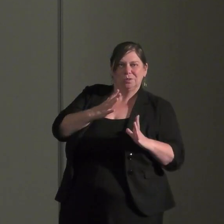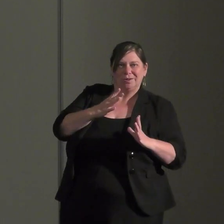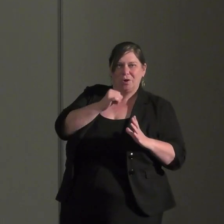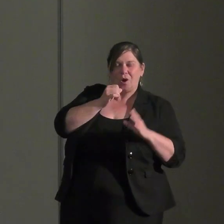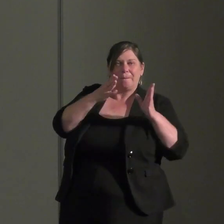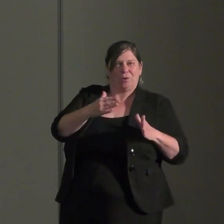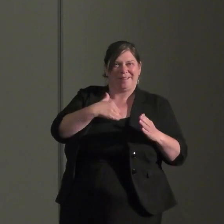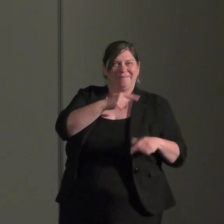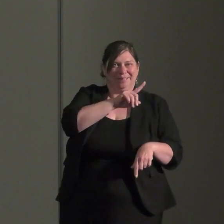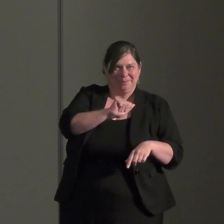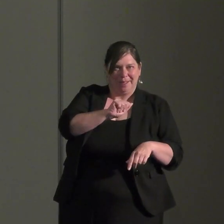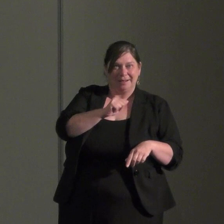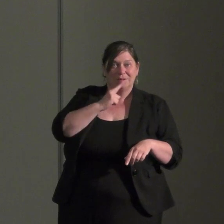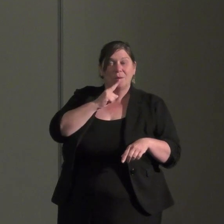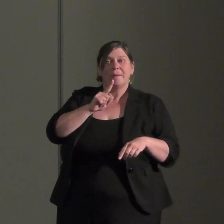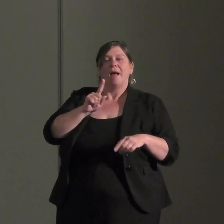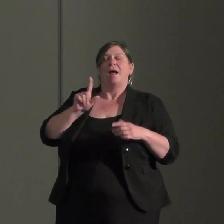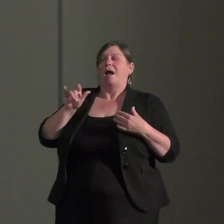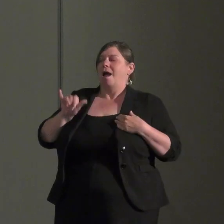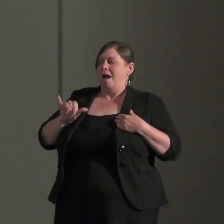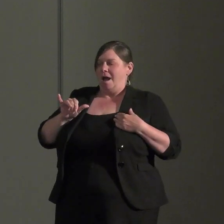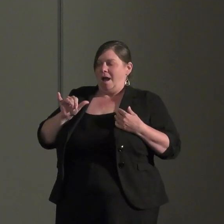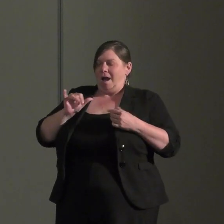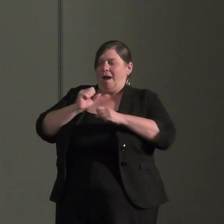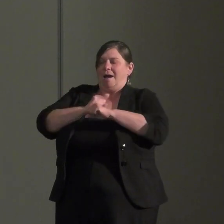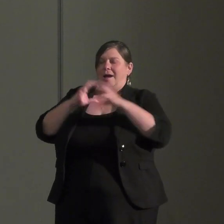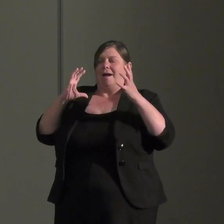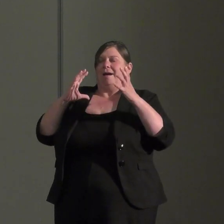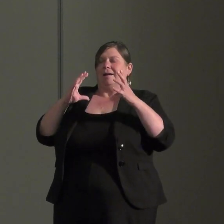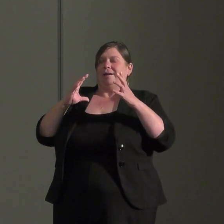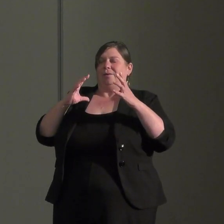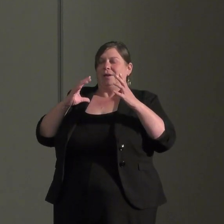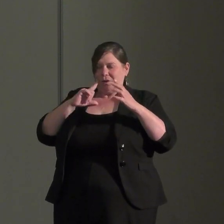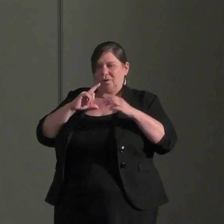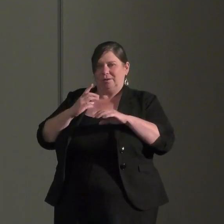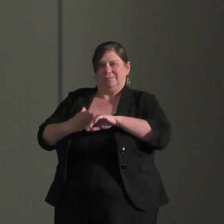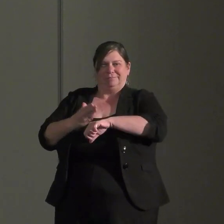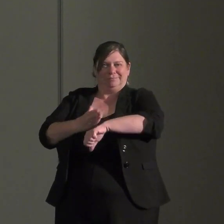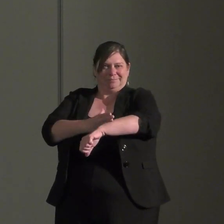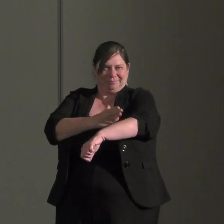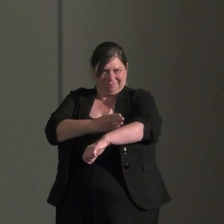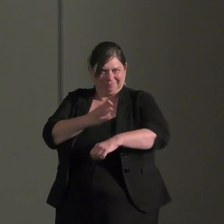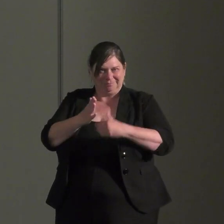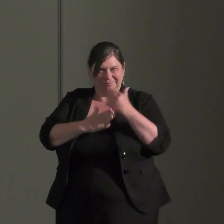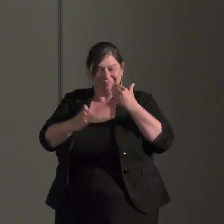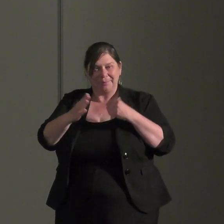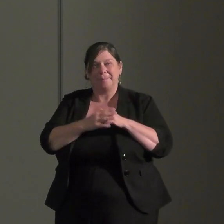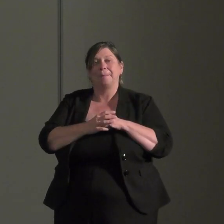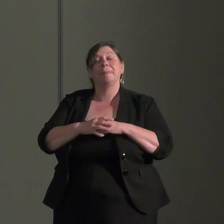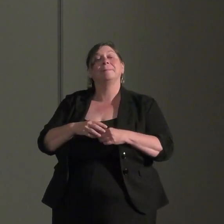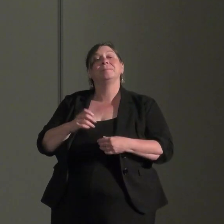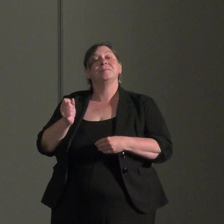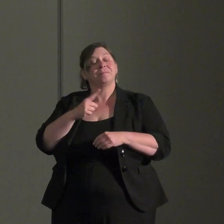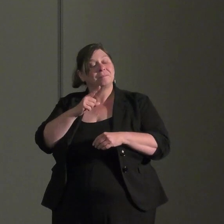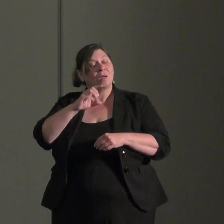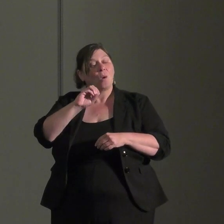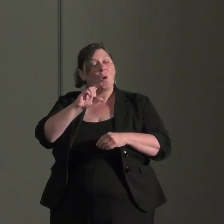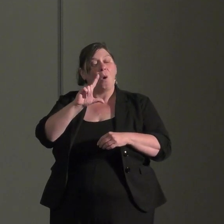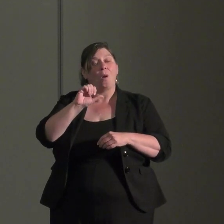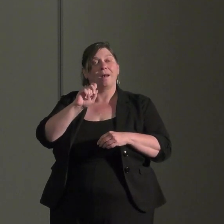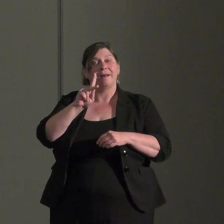Disabilities. Olenka I can't fathom in your work you have not had great successes. Anyway,